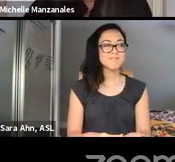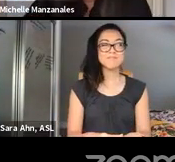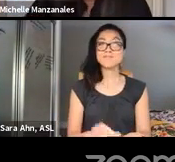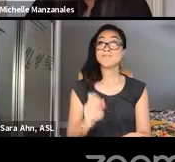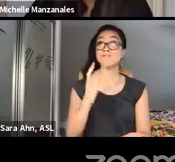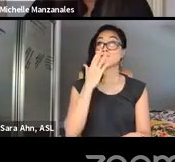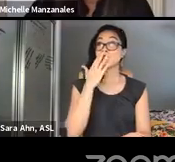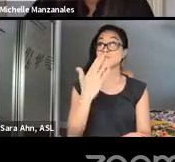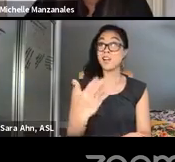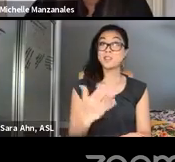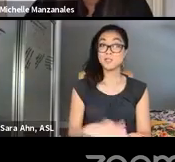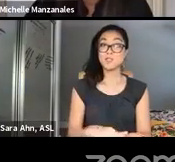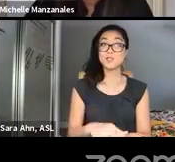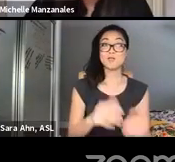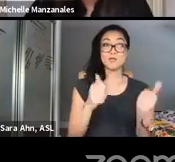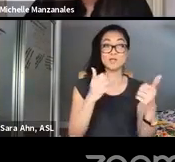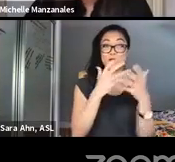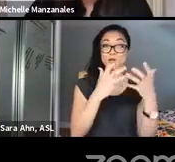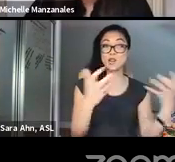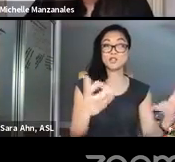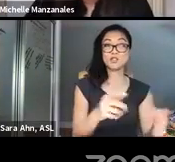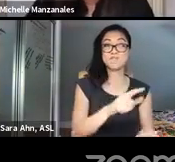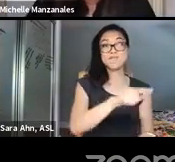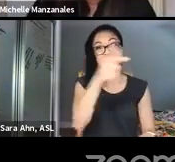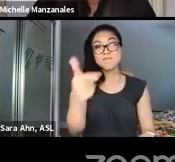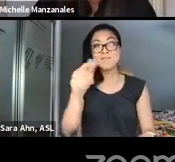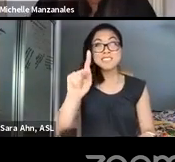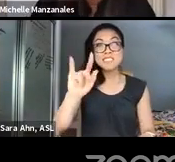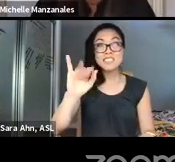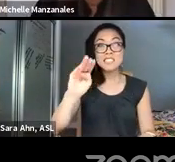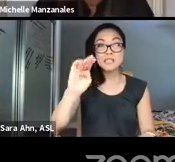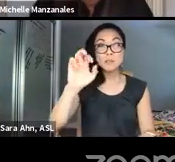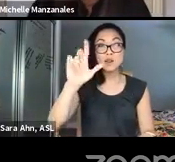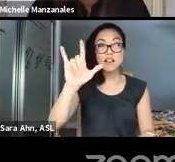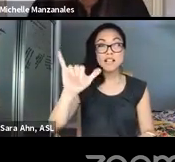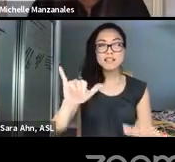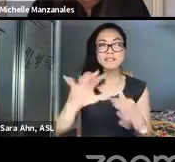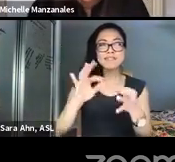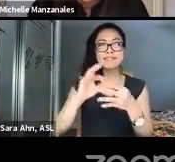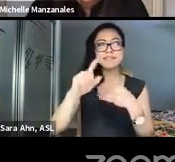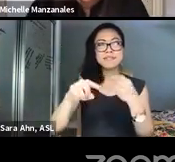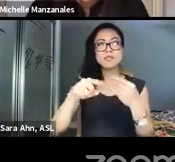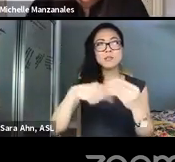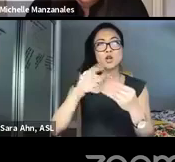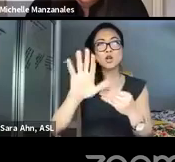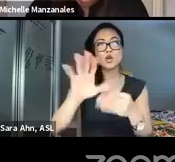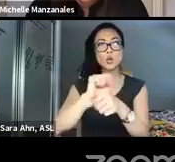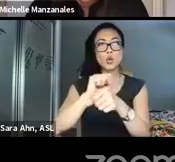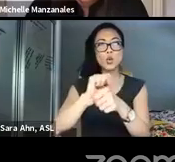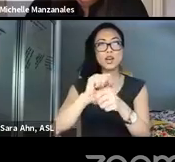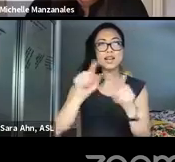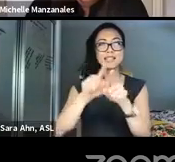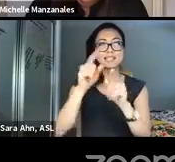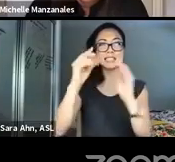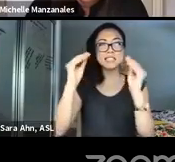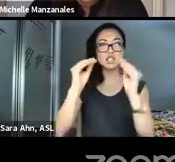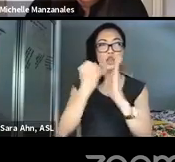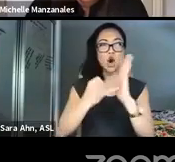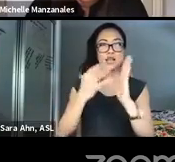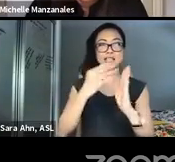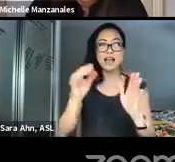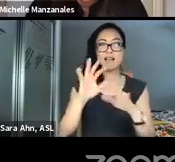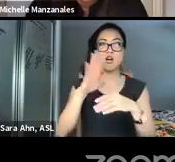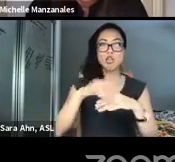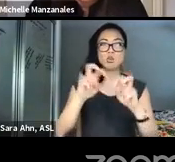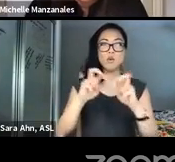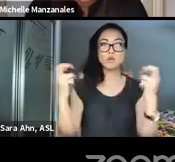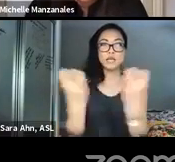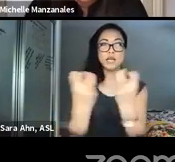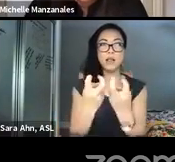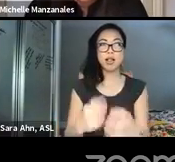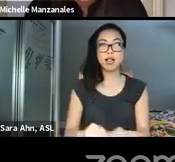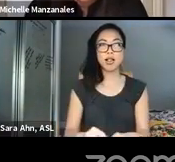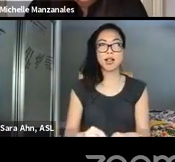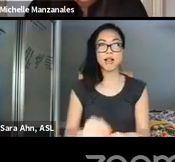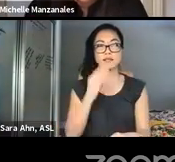and how to stay connected and how to continue to bring performances to our audiences, to